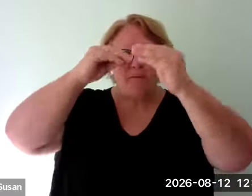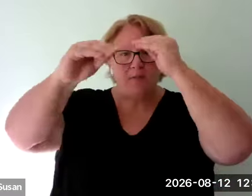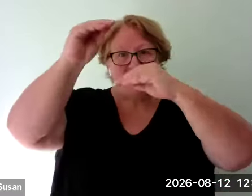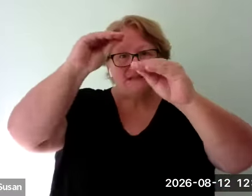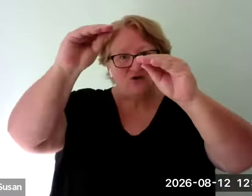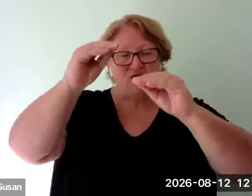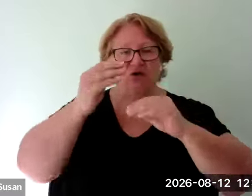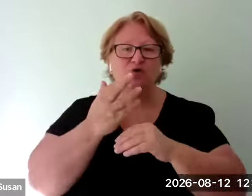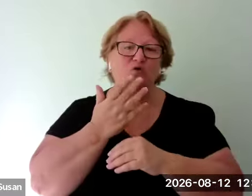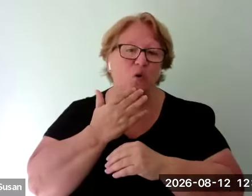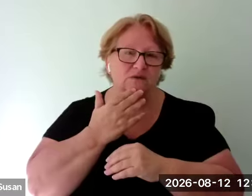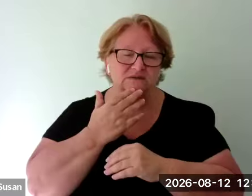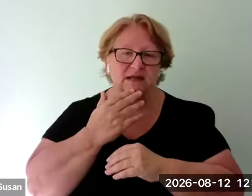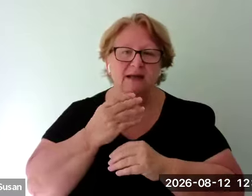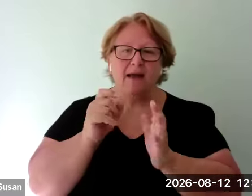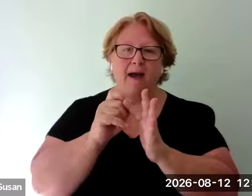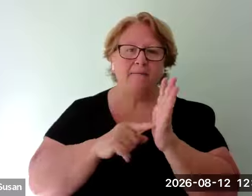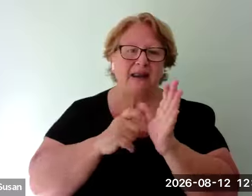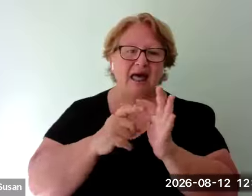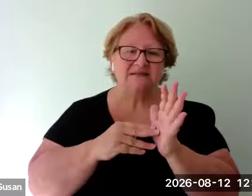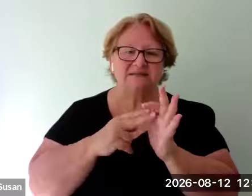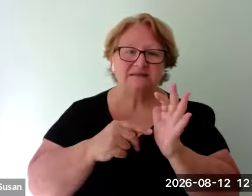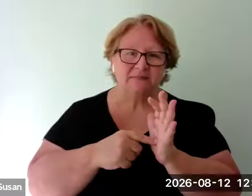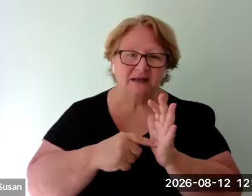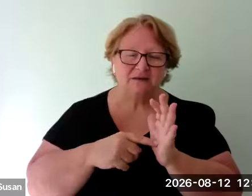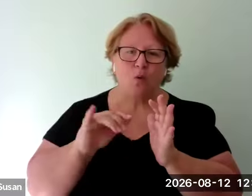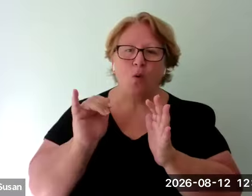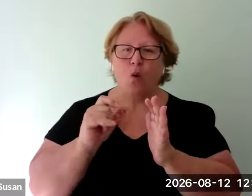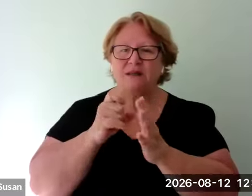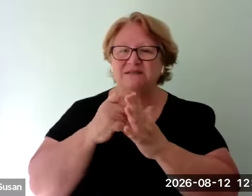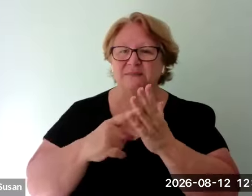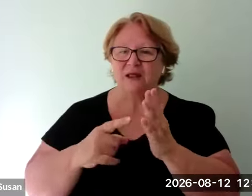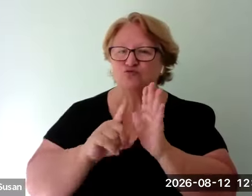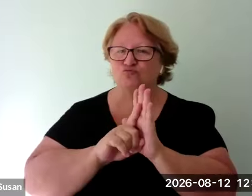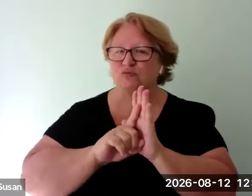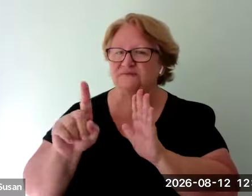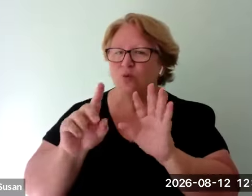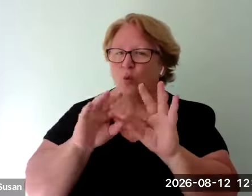development courses, knowledge translation or knowledge mobilisation costs